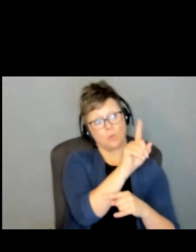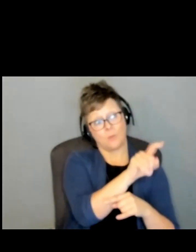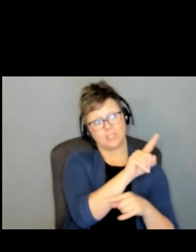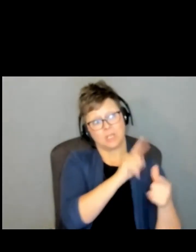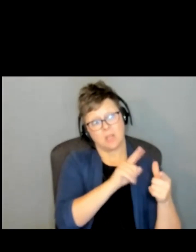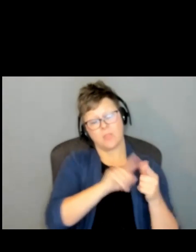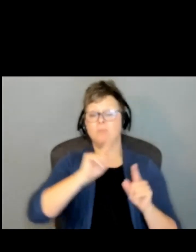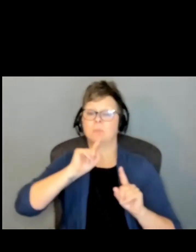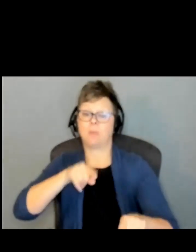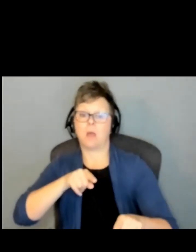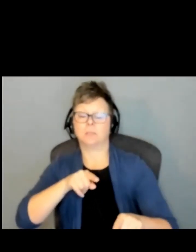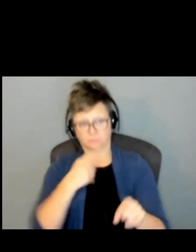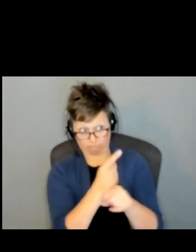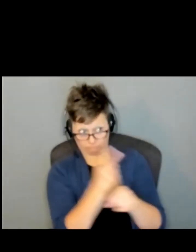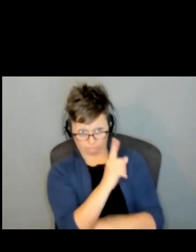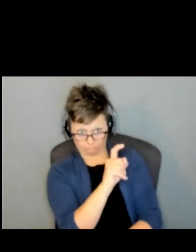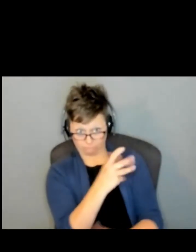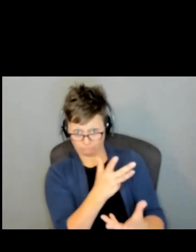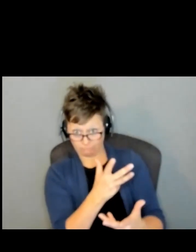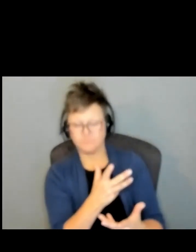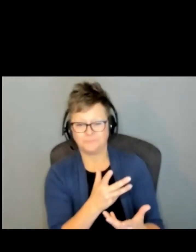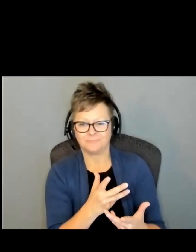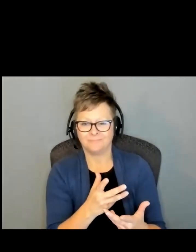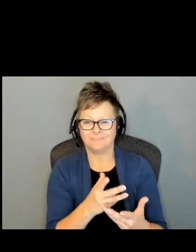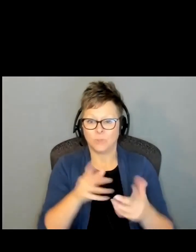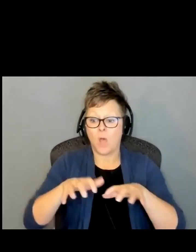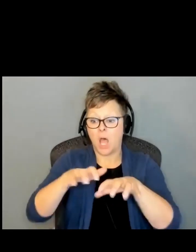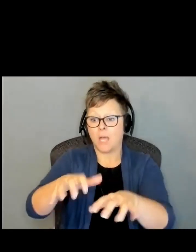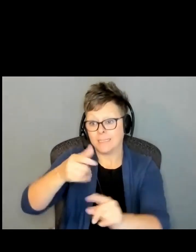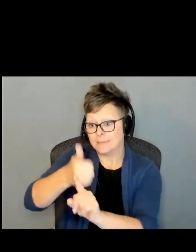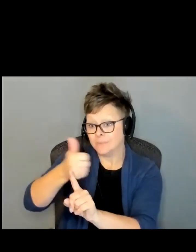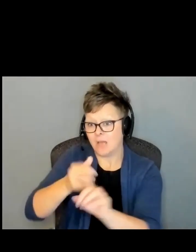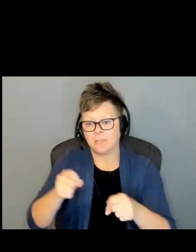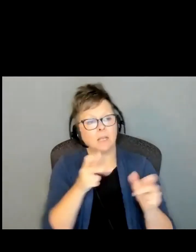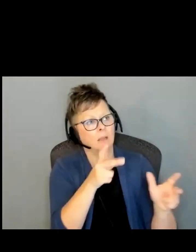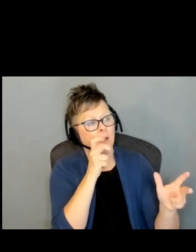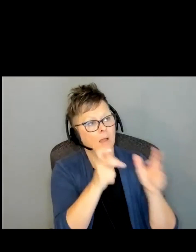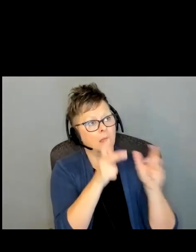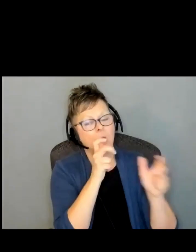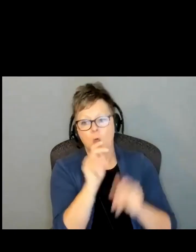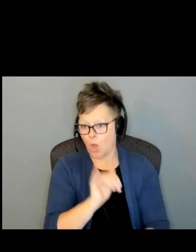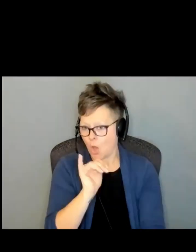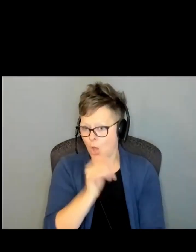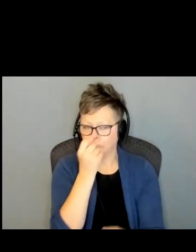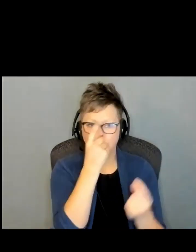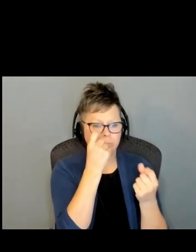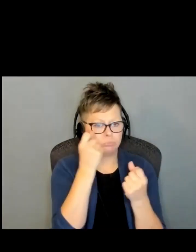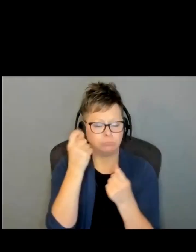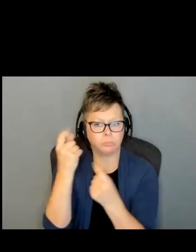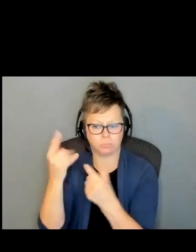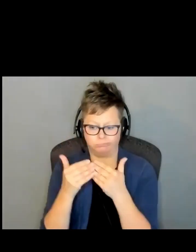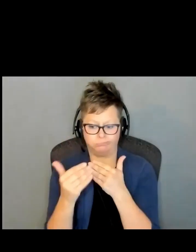So that at least the appreciation of that work going forward can see its root into what